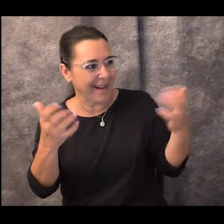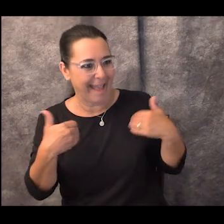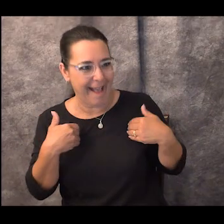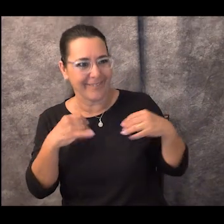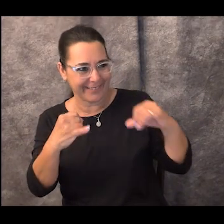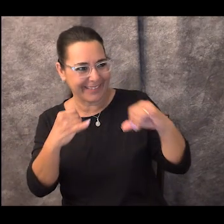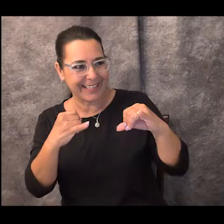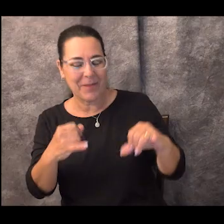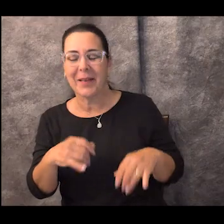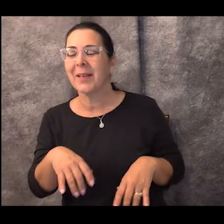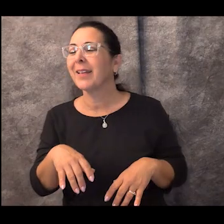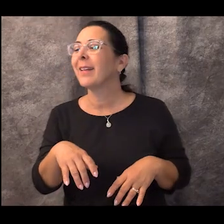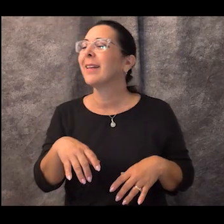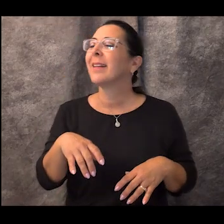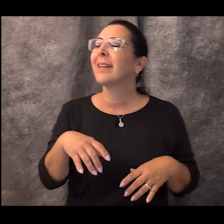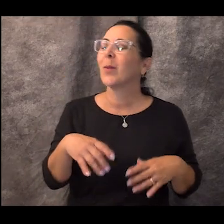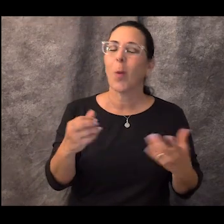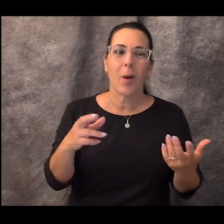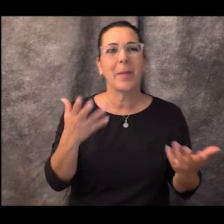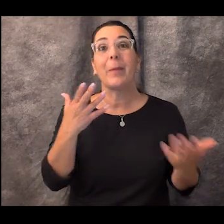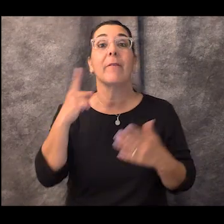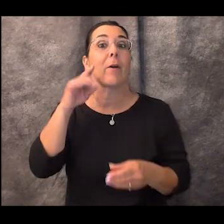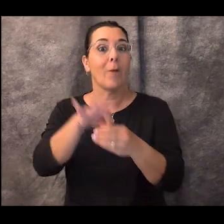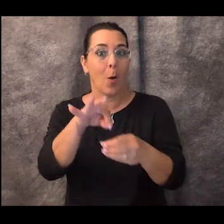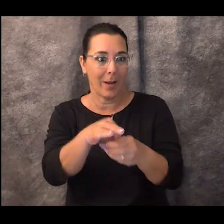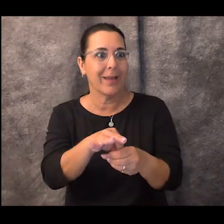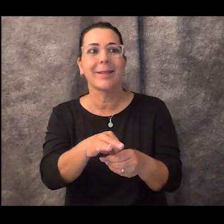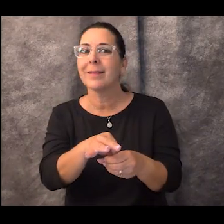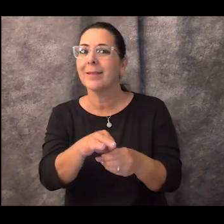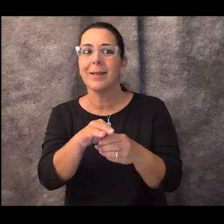and especially when it comes to voting, we want all the access, etc., etc..